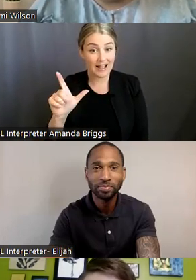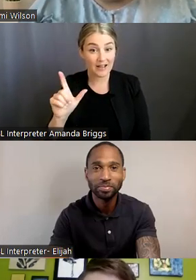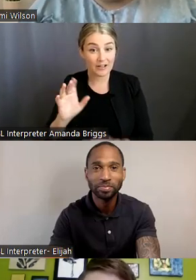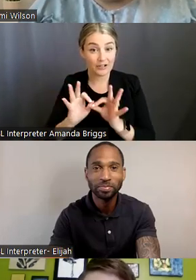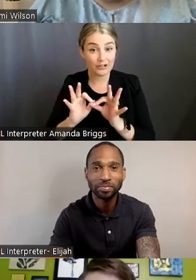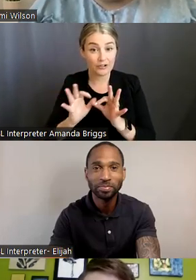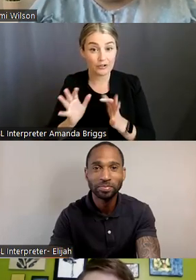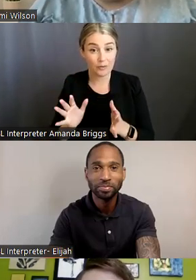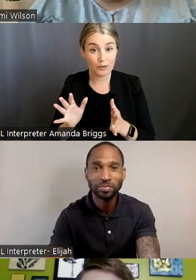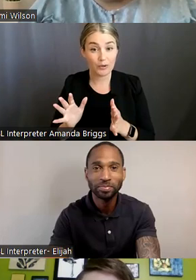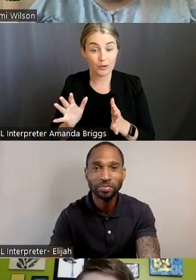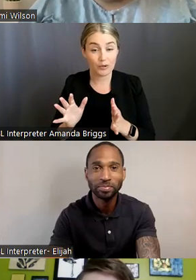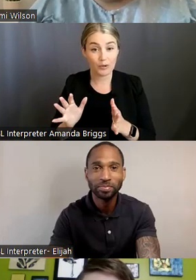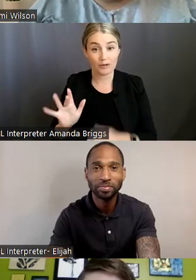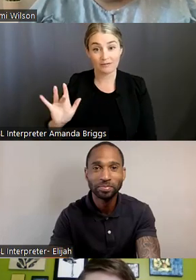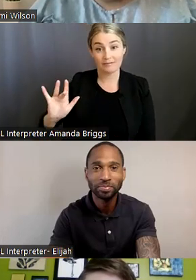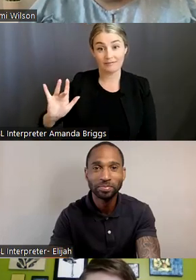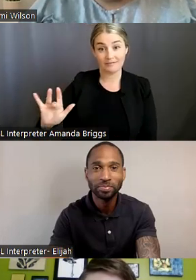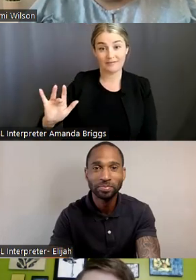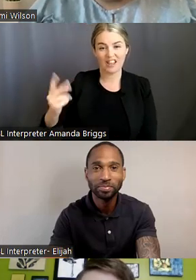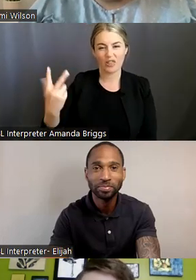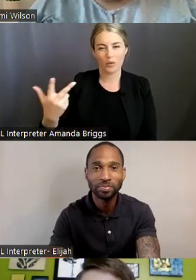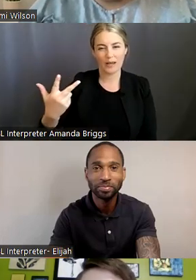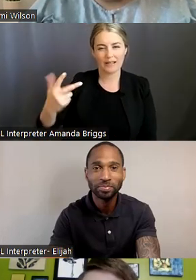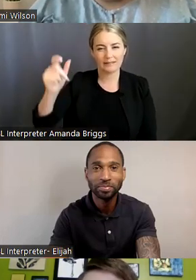images in the box, you click on the 3 dots in the upper right hand corner of their image